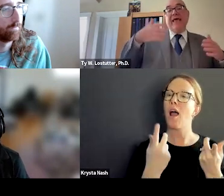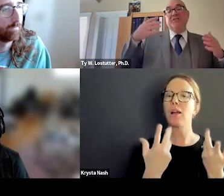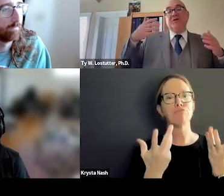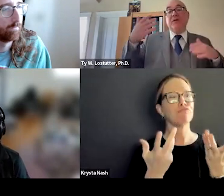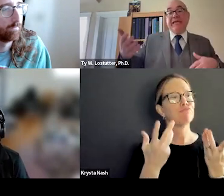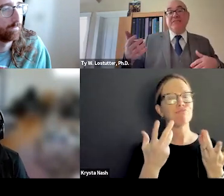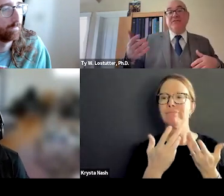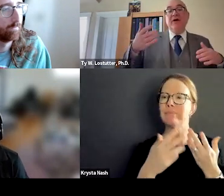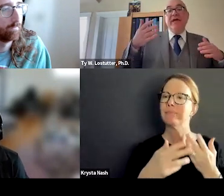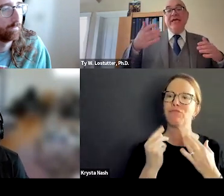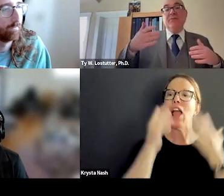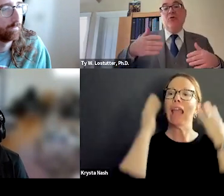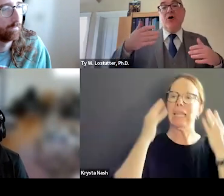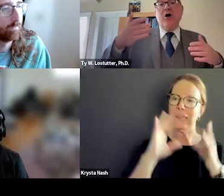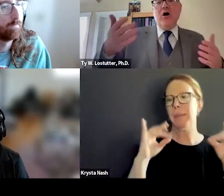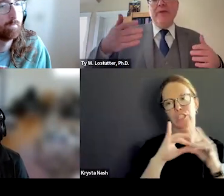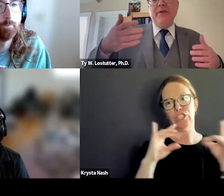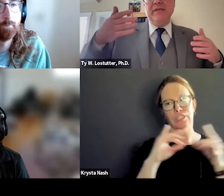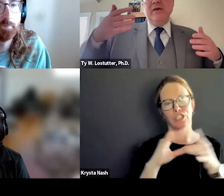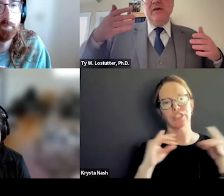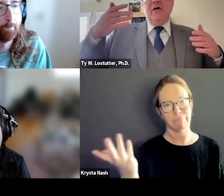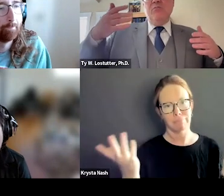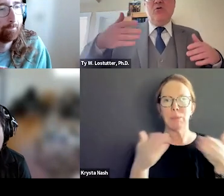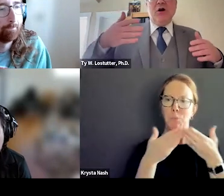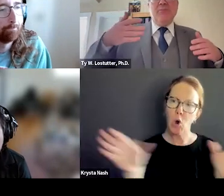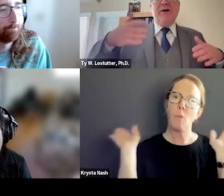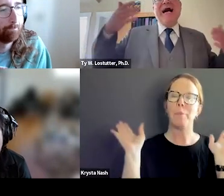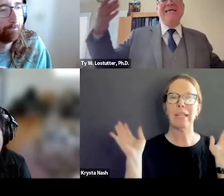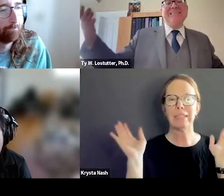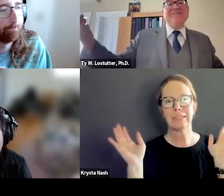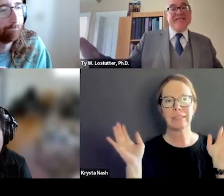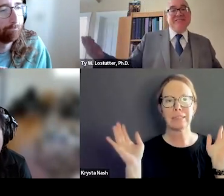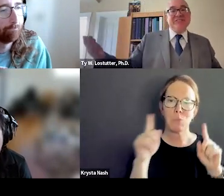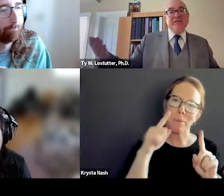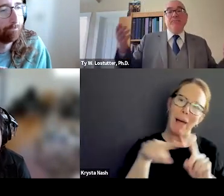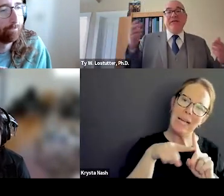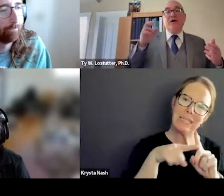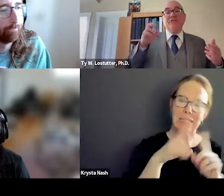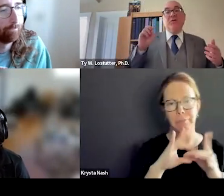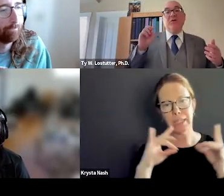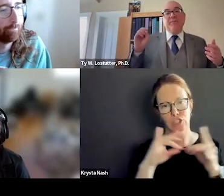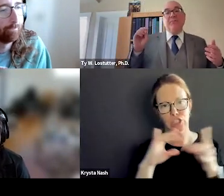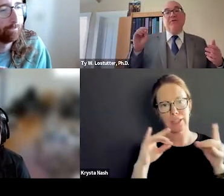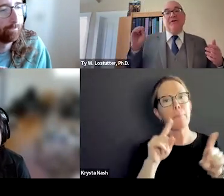and actually relate to is, the more open, more positive messaging, but also reminding people that